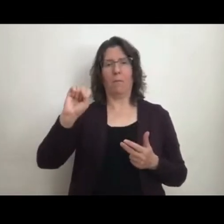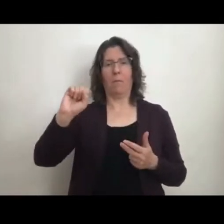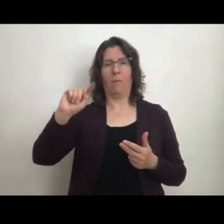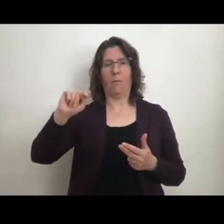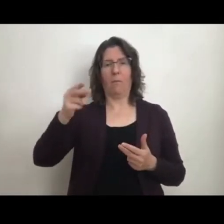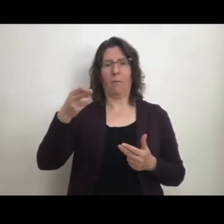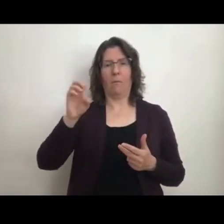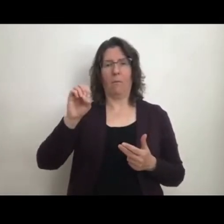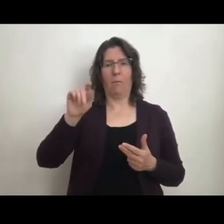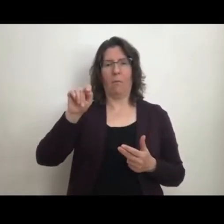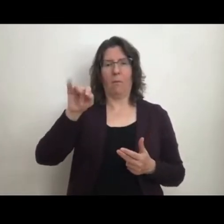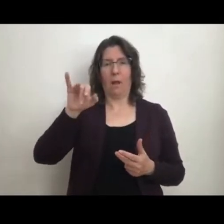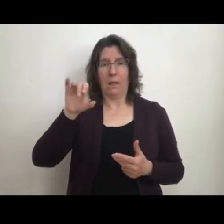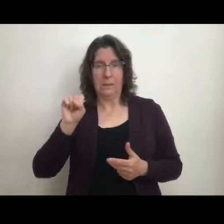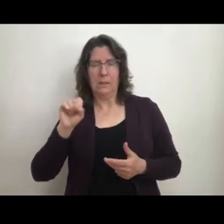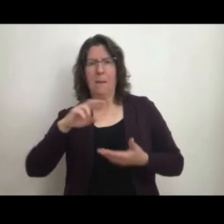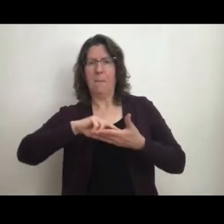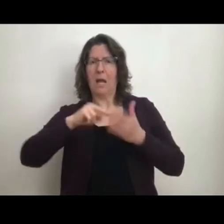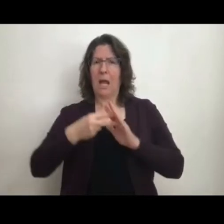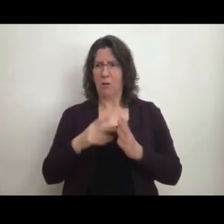Aesthetics . . .